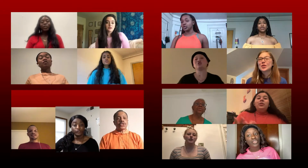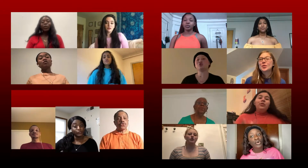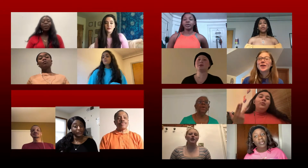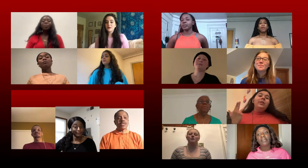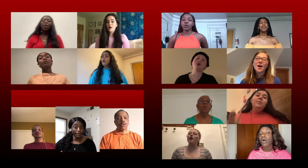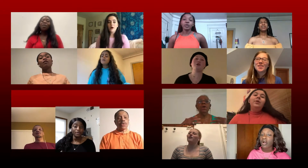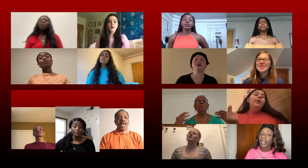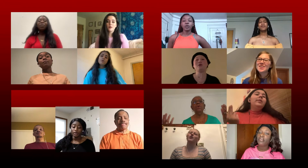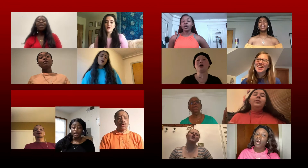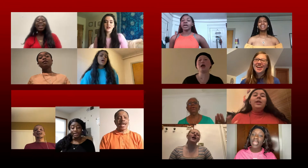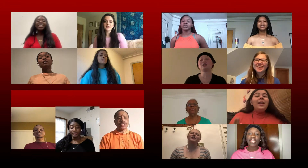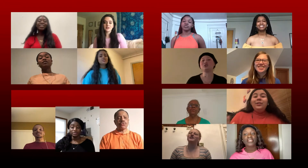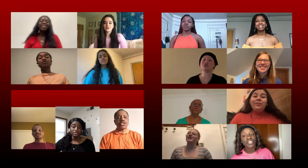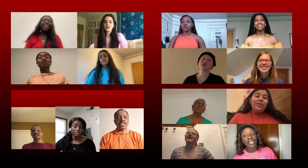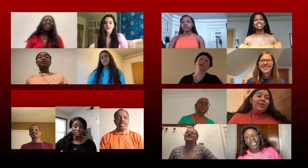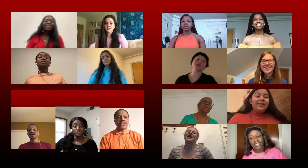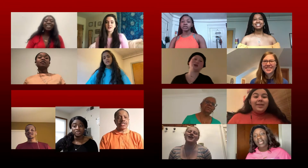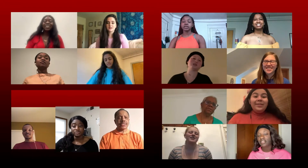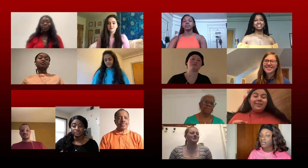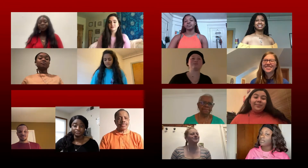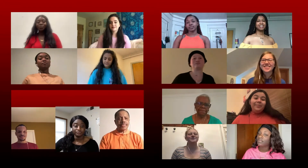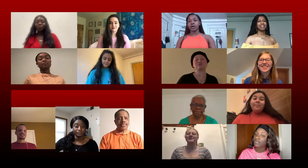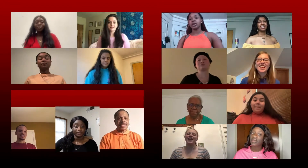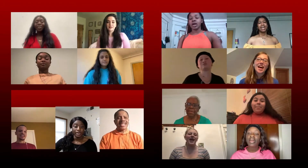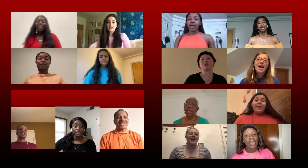To be more and more like You, Jesus